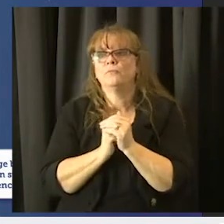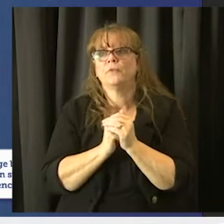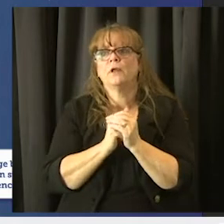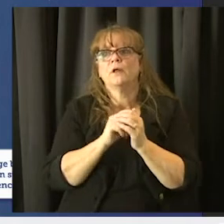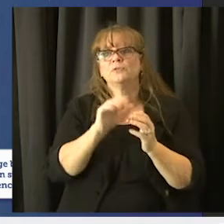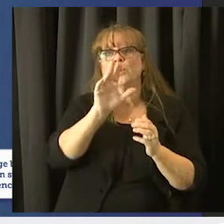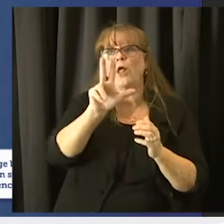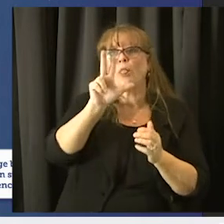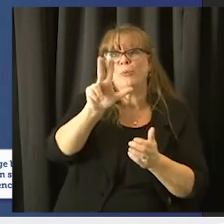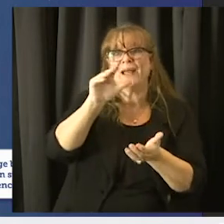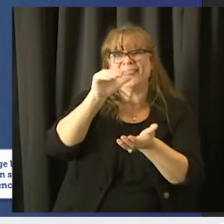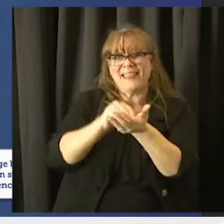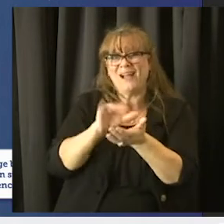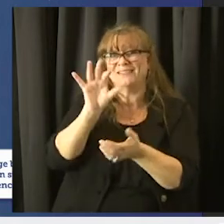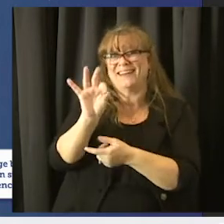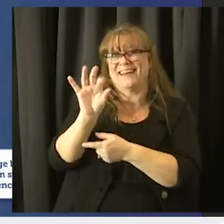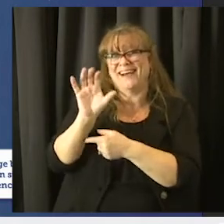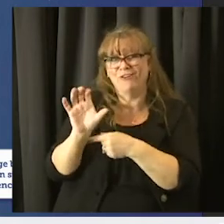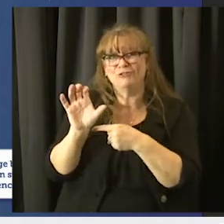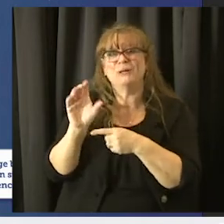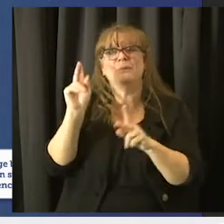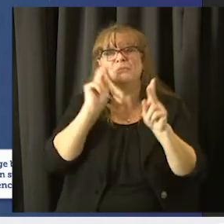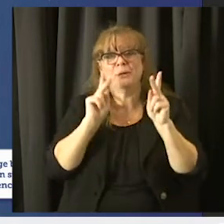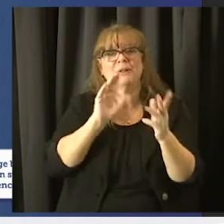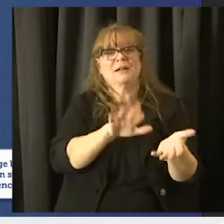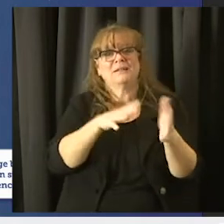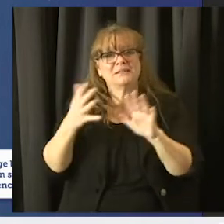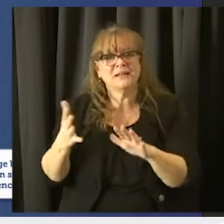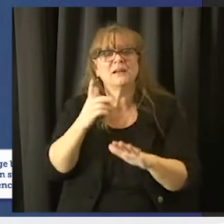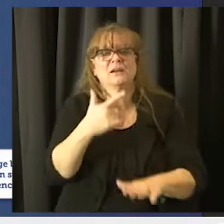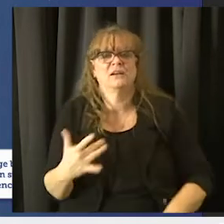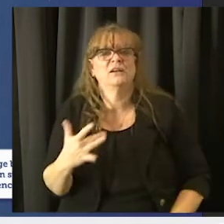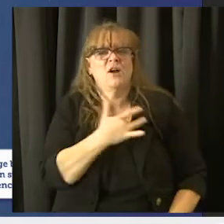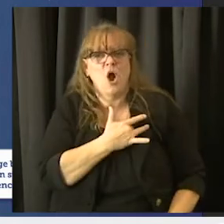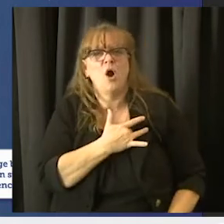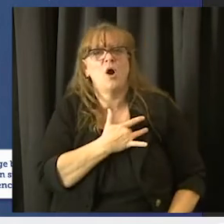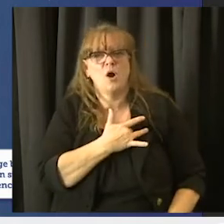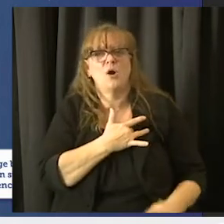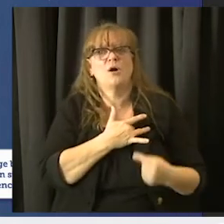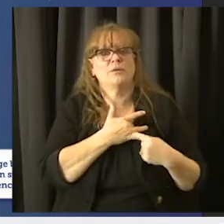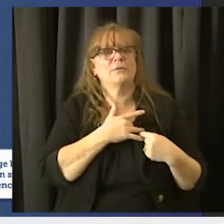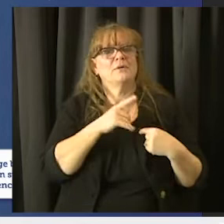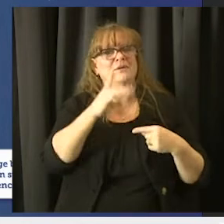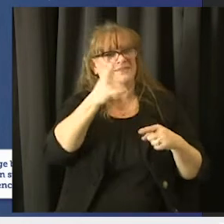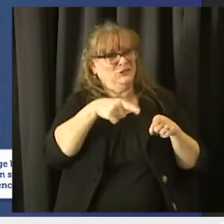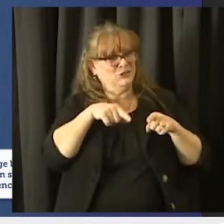pandemic but uh we can make a lot of progress towards ending that health care crisis piece